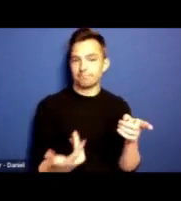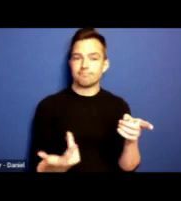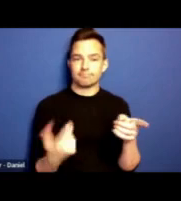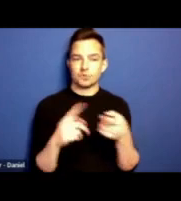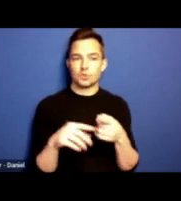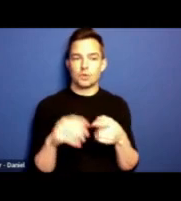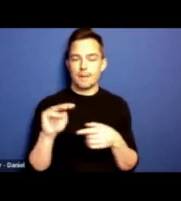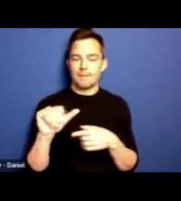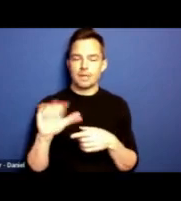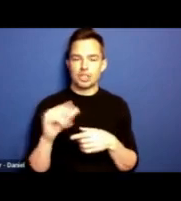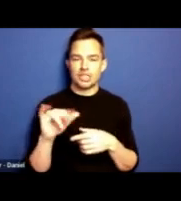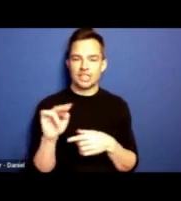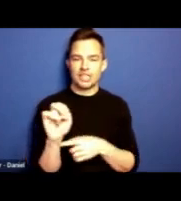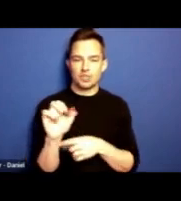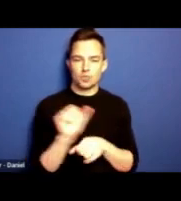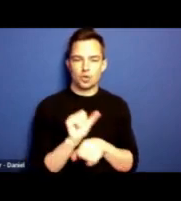but you know, part time and we